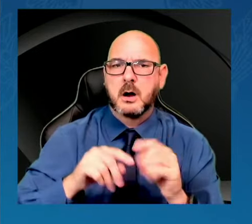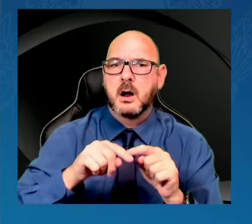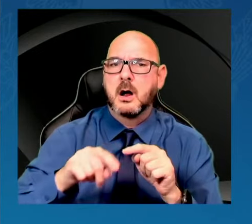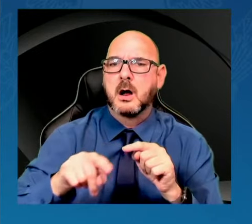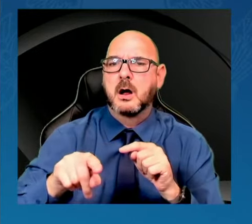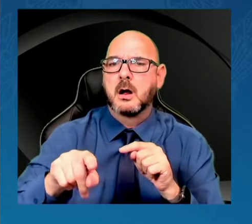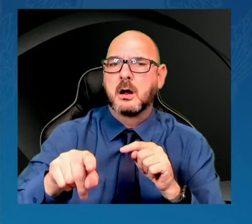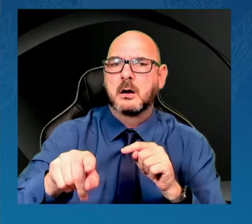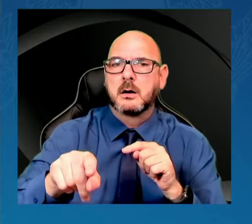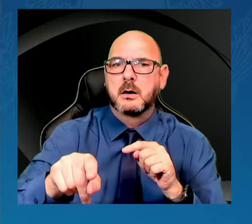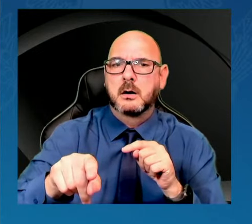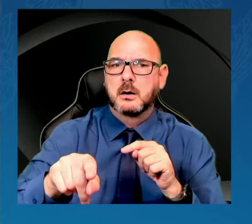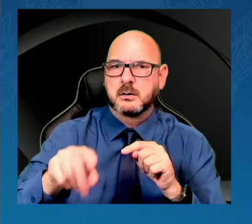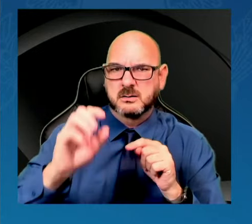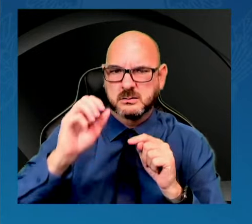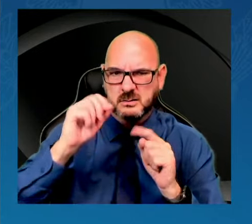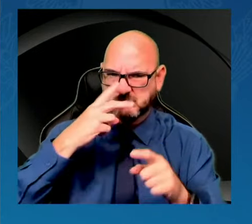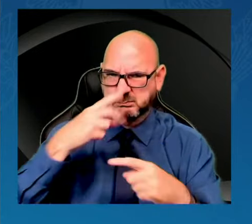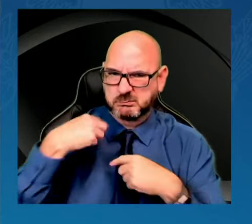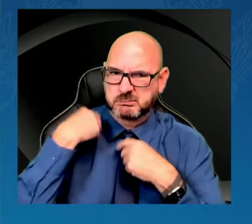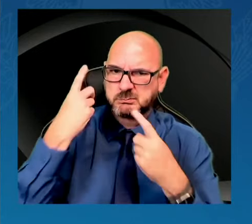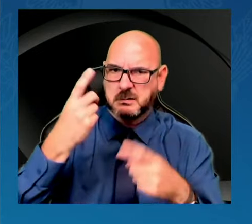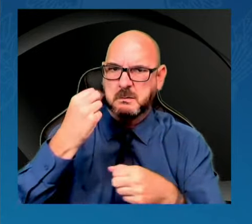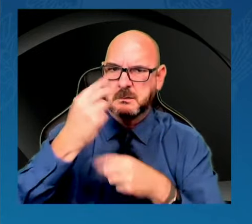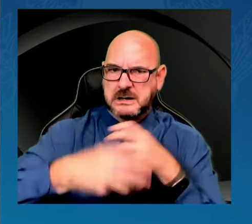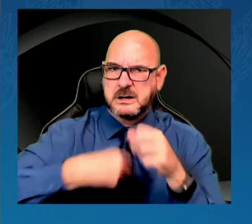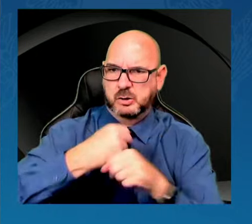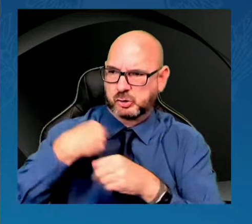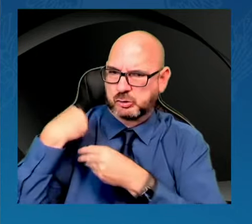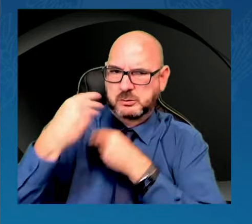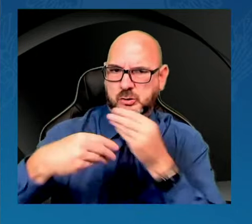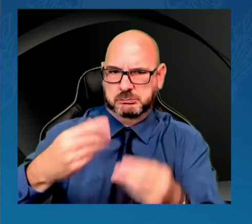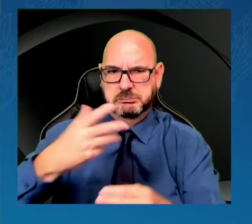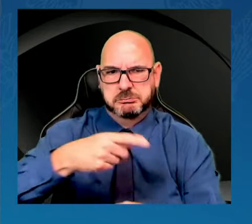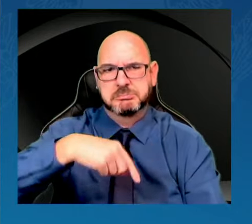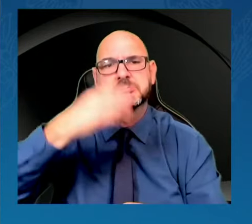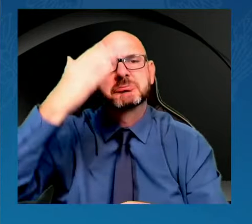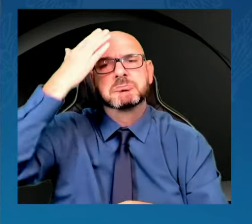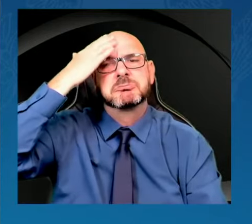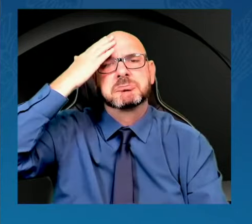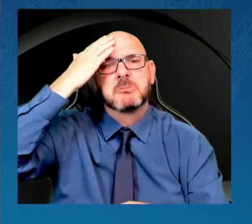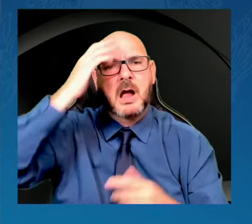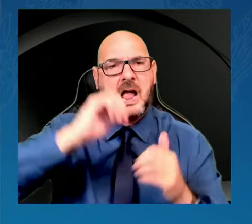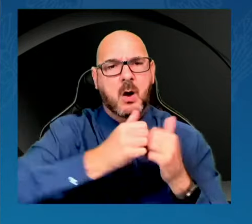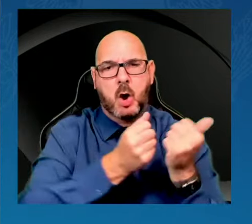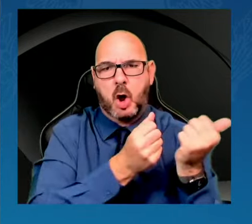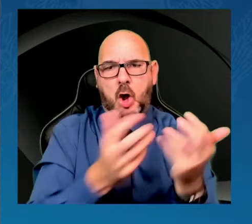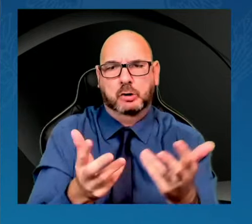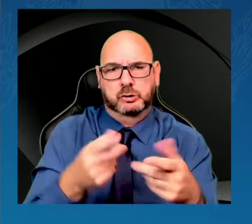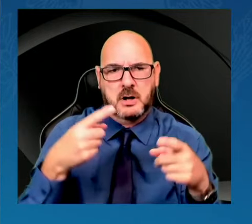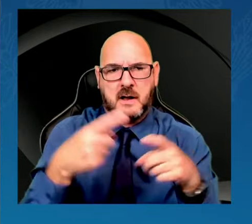and what that might lead to in terms of conflict. It is very real. And so these issues are all connected.